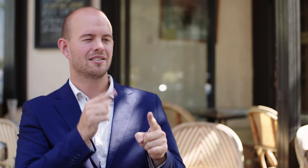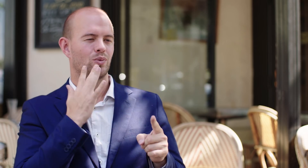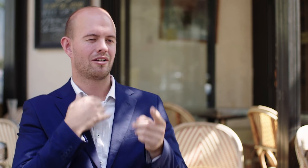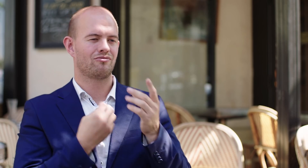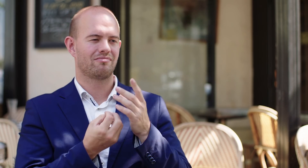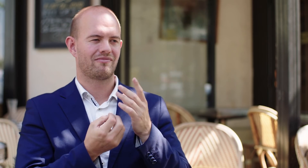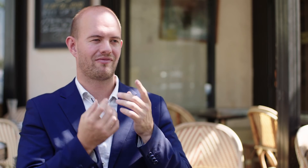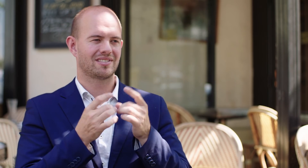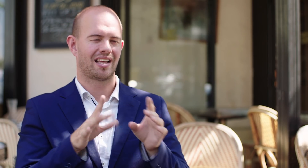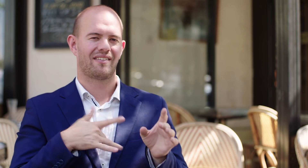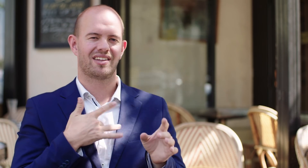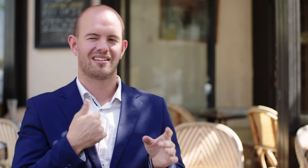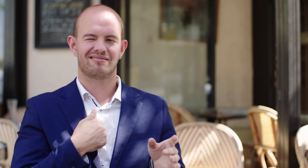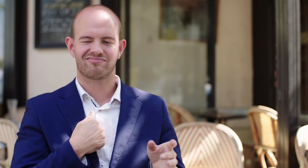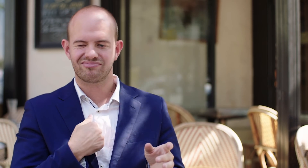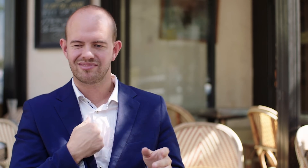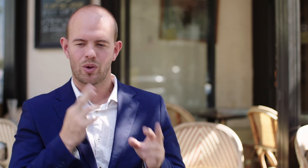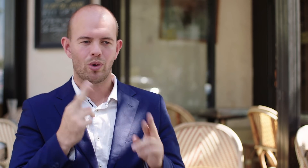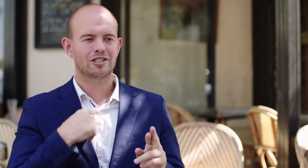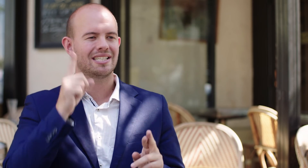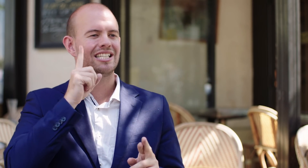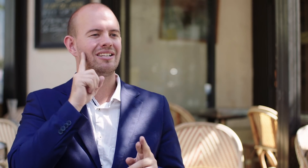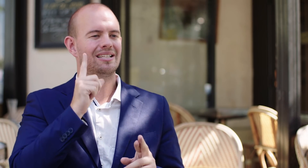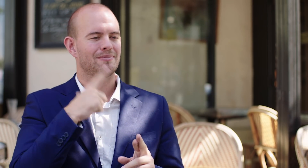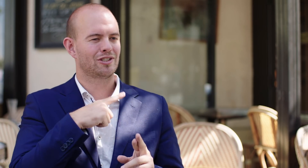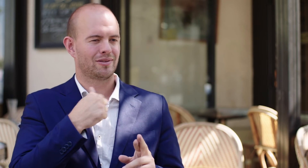But in this football team, none of them could sign.